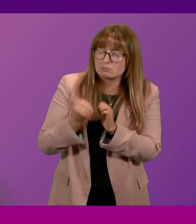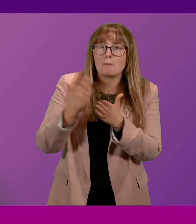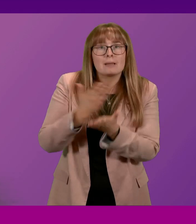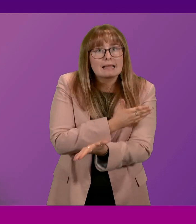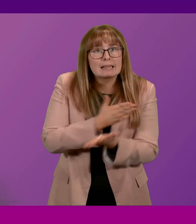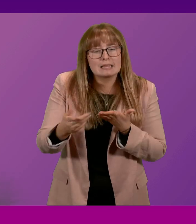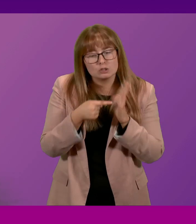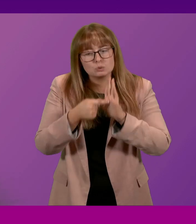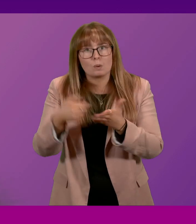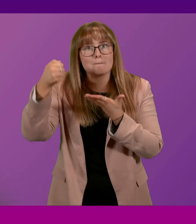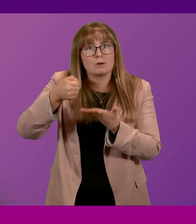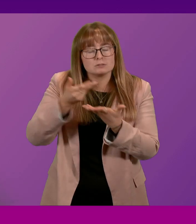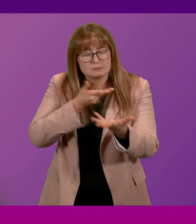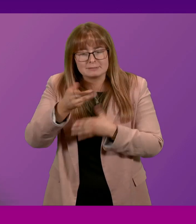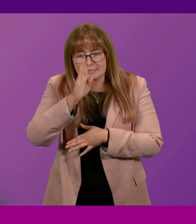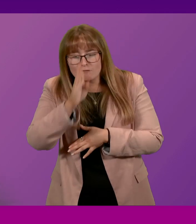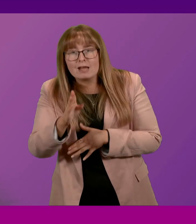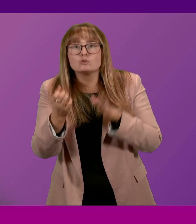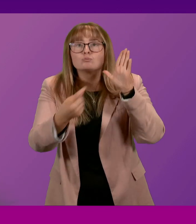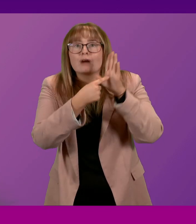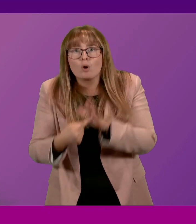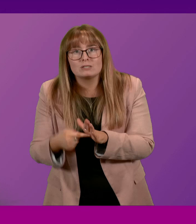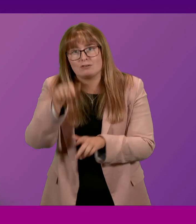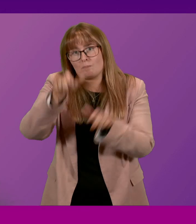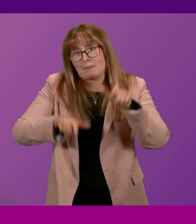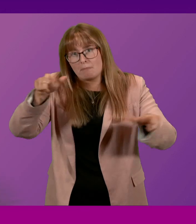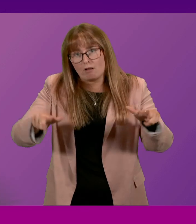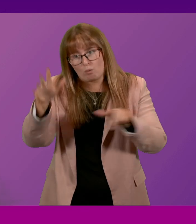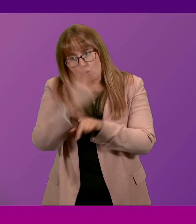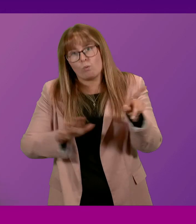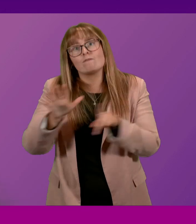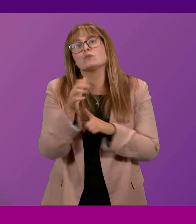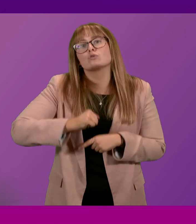the budget speaks directly to people’s priorities across Scotland and that it